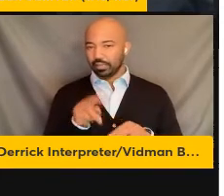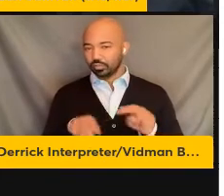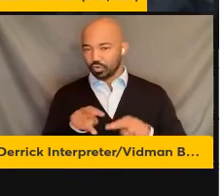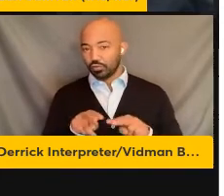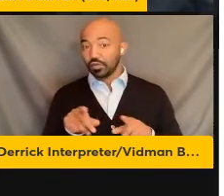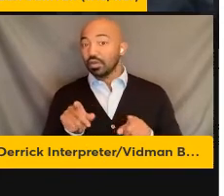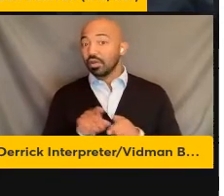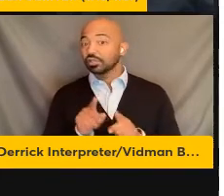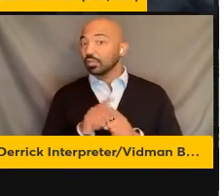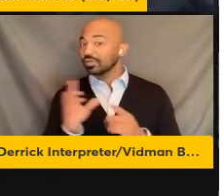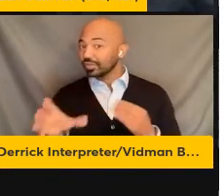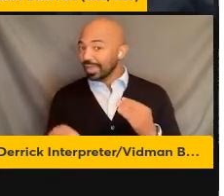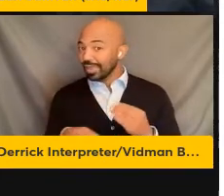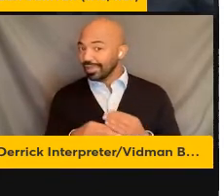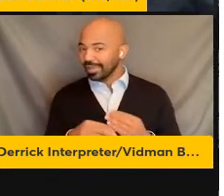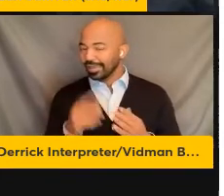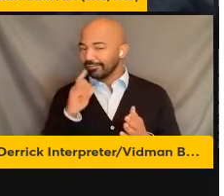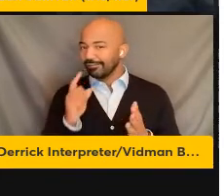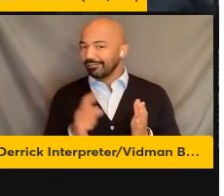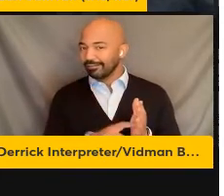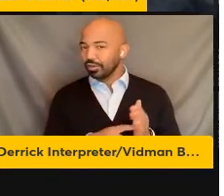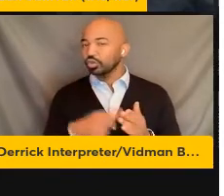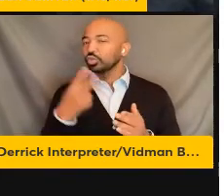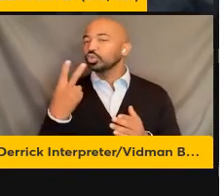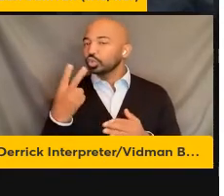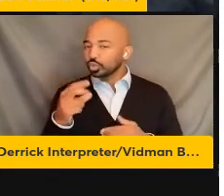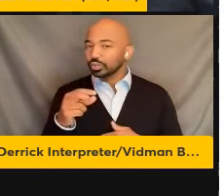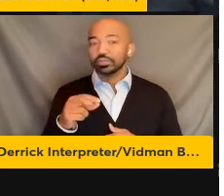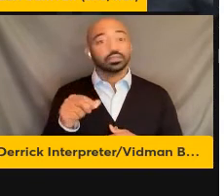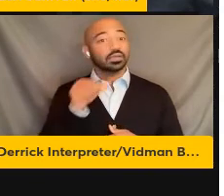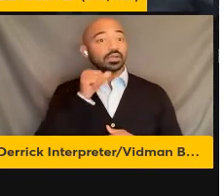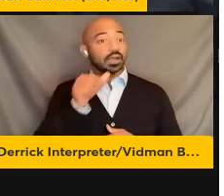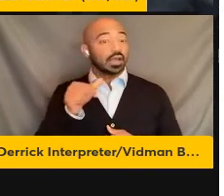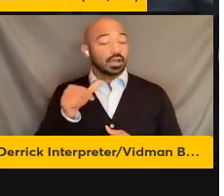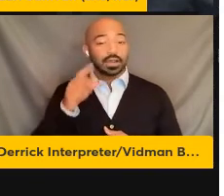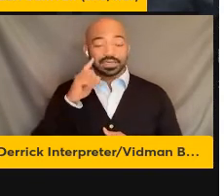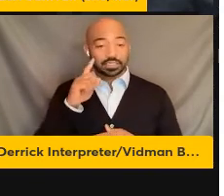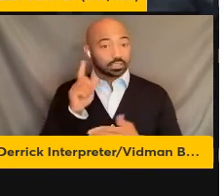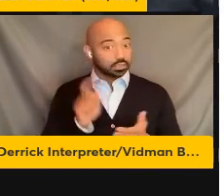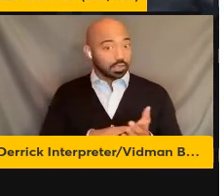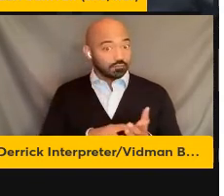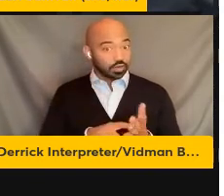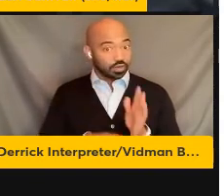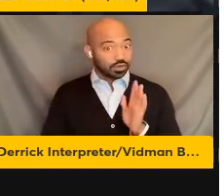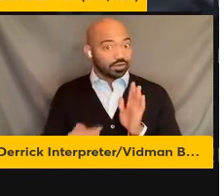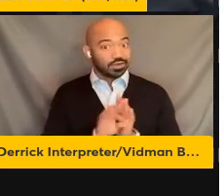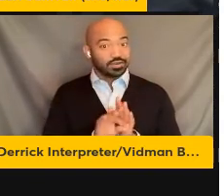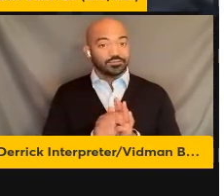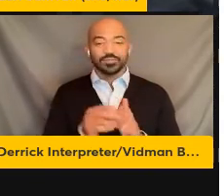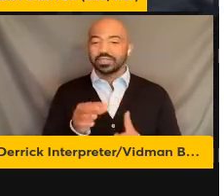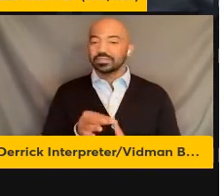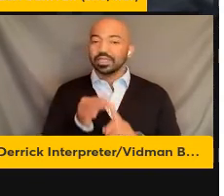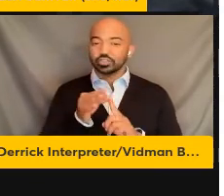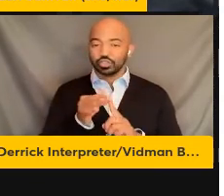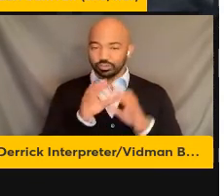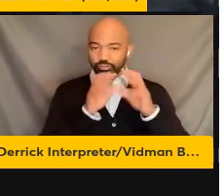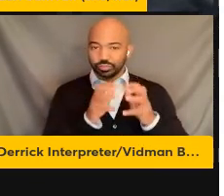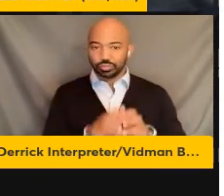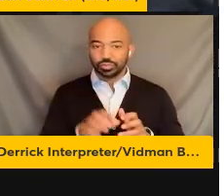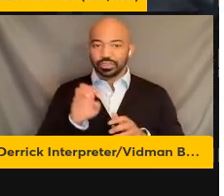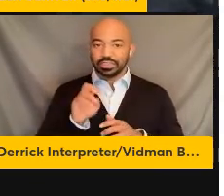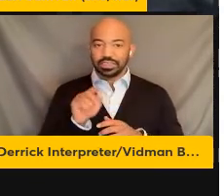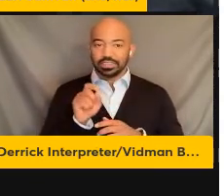attention to is that we also identified two as yet and discovered specialized subsets of enterocytes. So these were